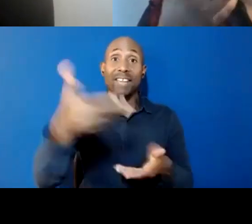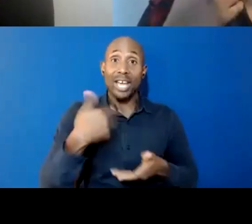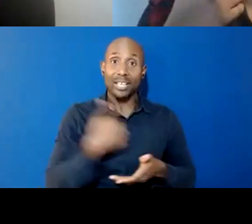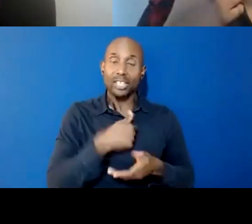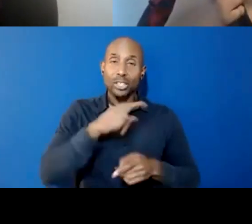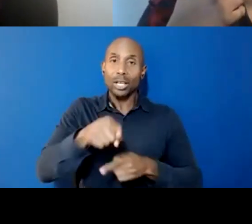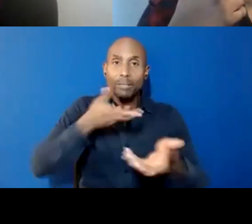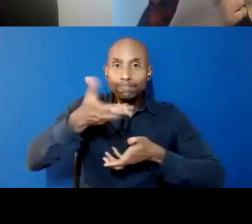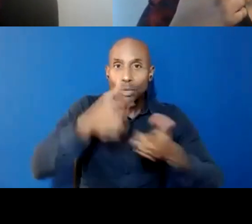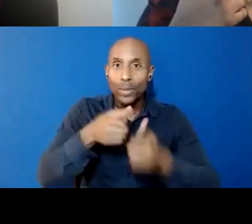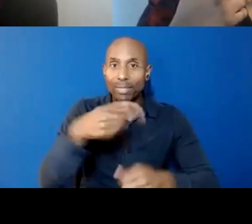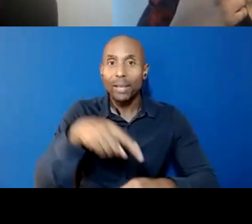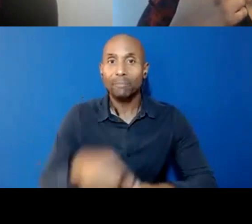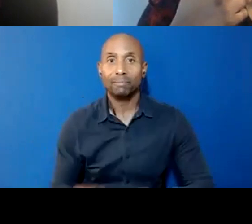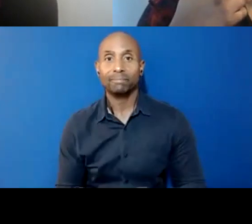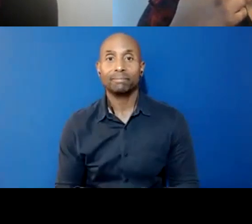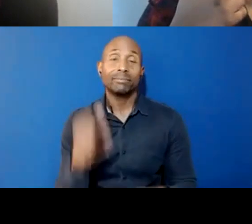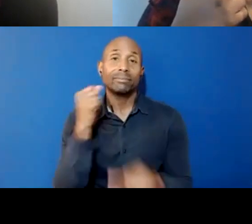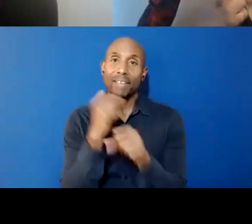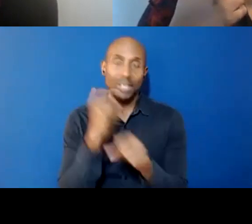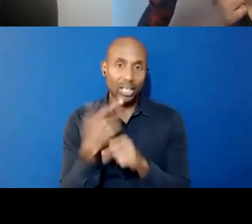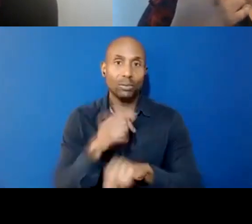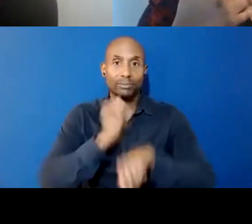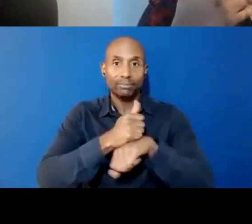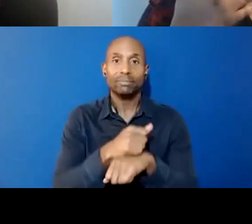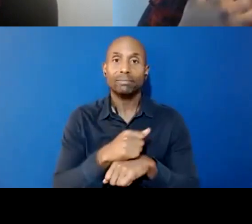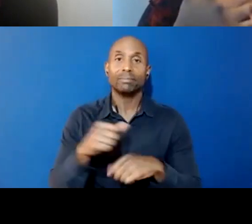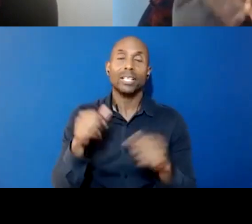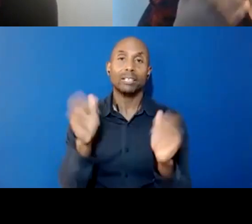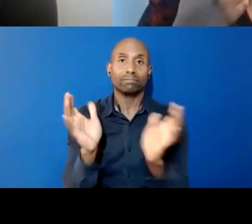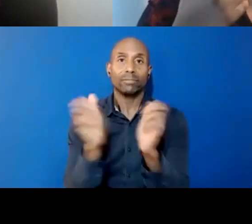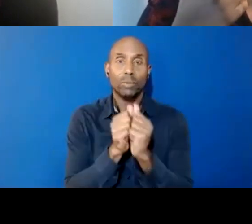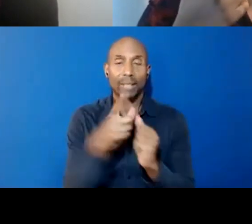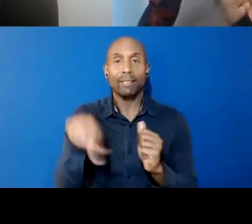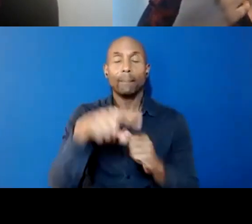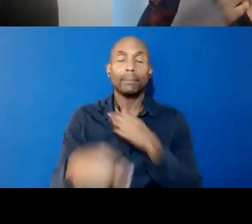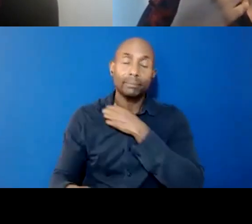One of our faculty developed a program that allowed for wheelchairs in South Africa.